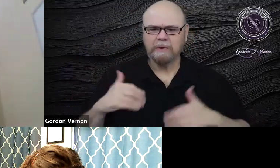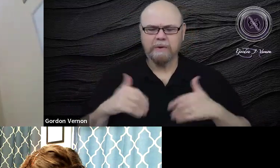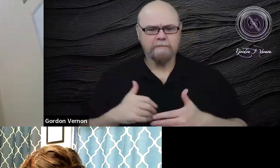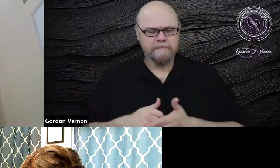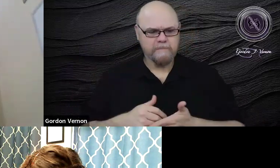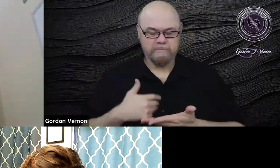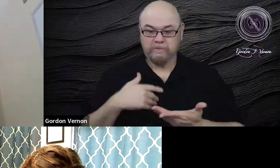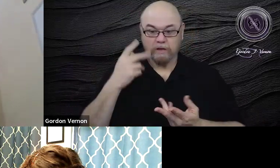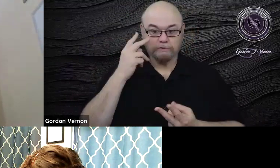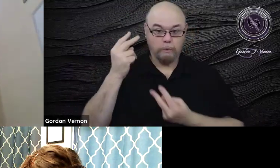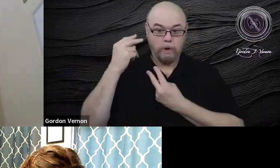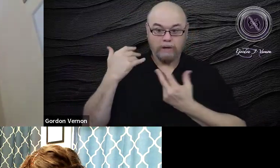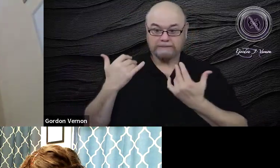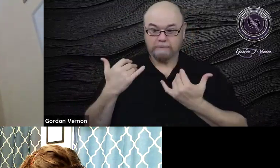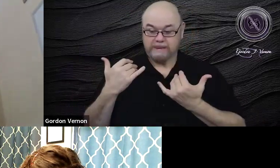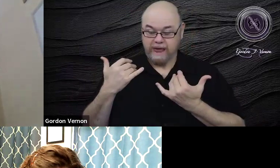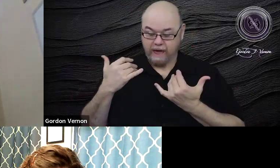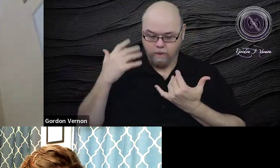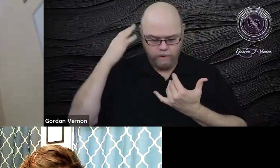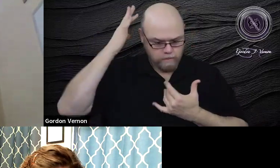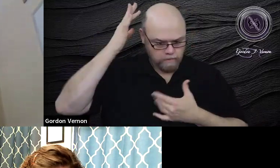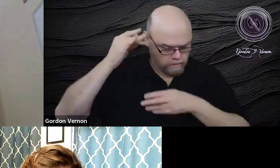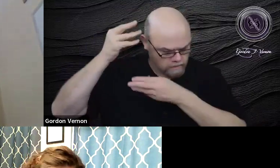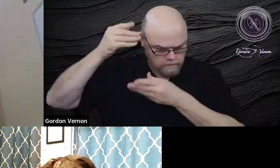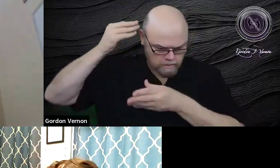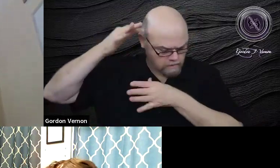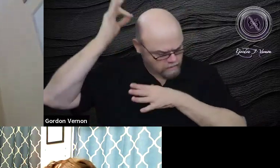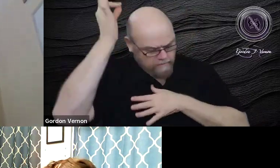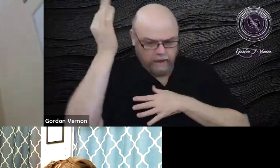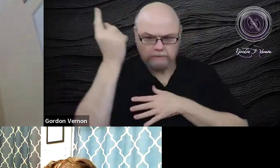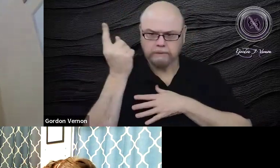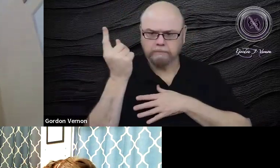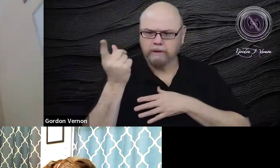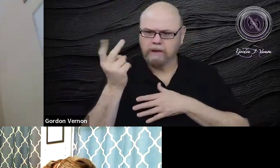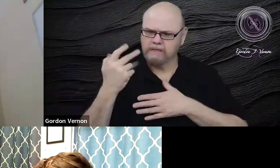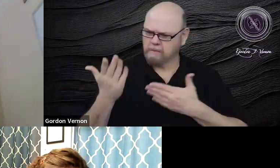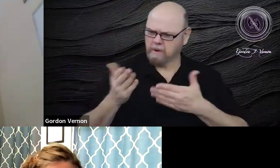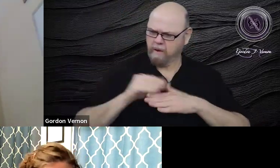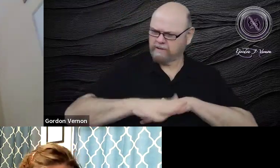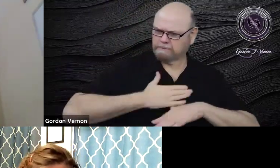auditory neuroscience, but maybe particularly so. Wonderful. Well, thank you so much.